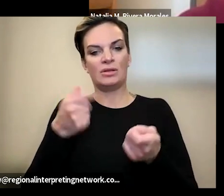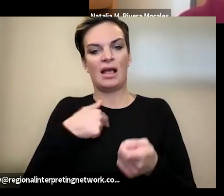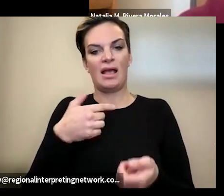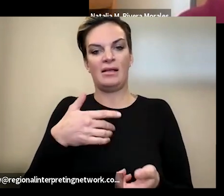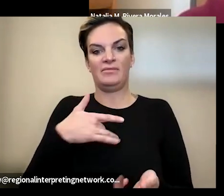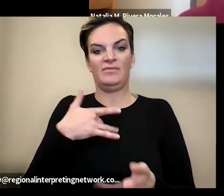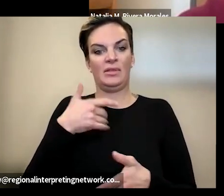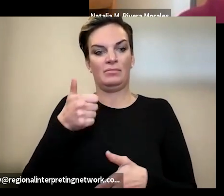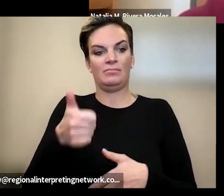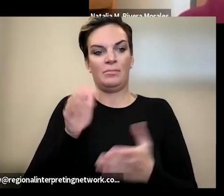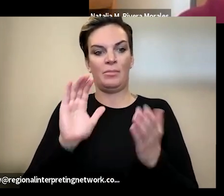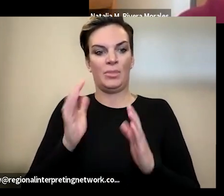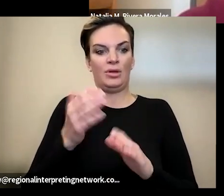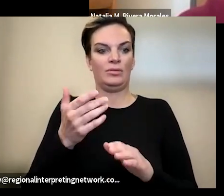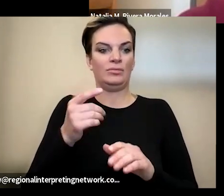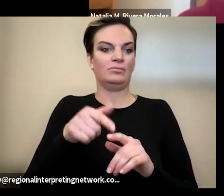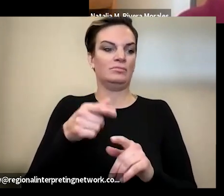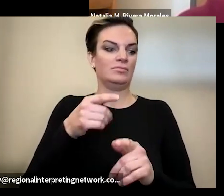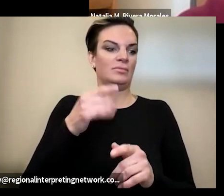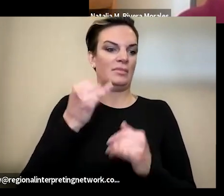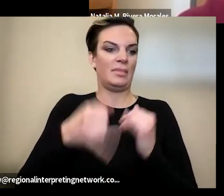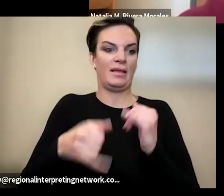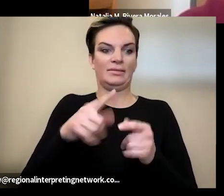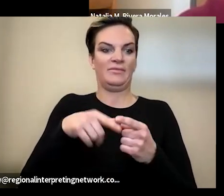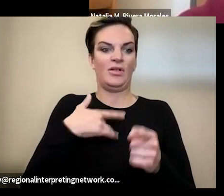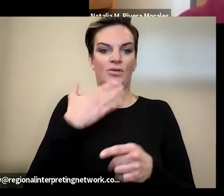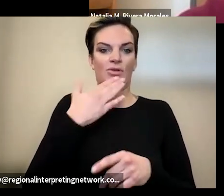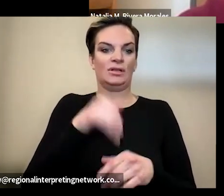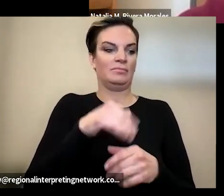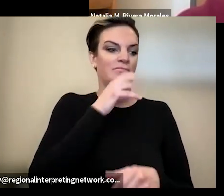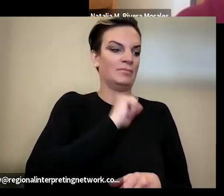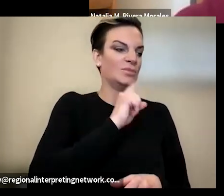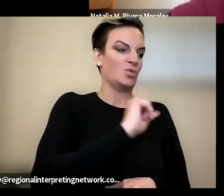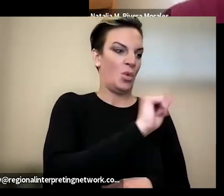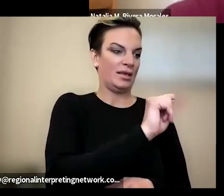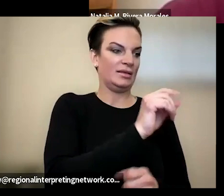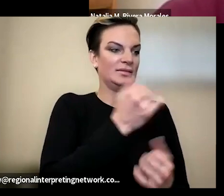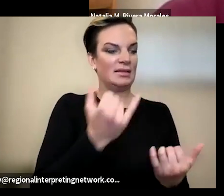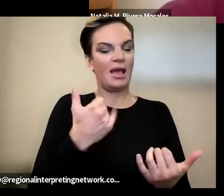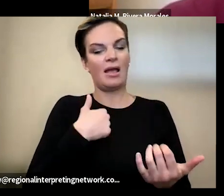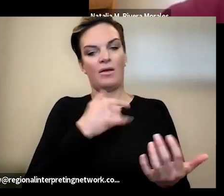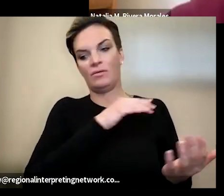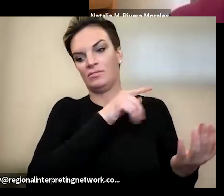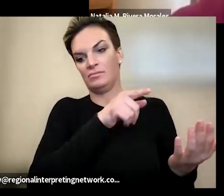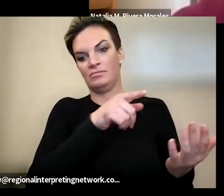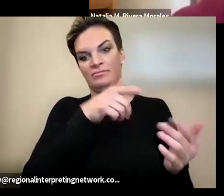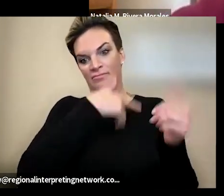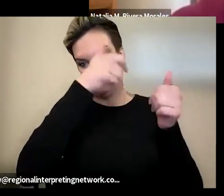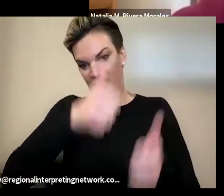since I was like in my early 20s in terms of my arthritis, right, and so I would recommend her if